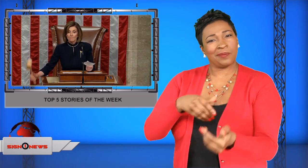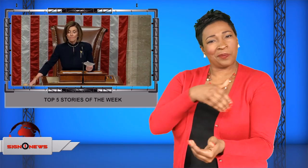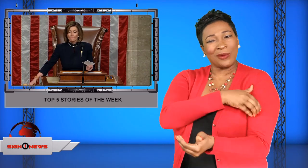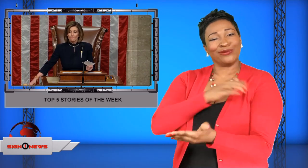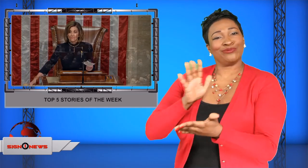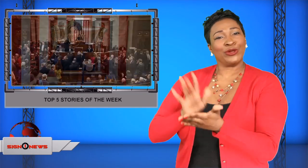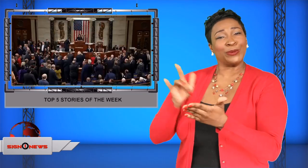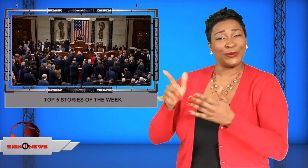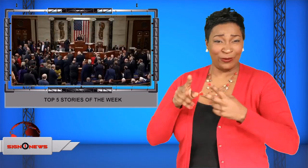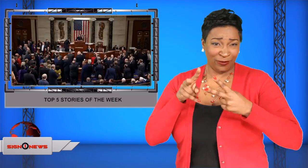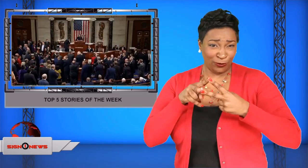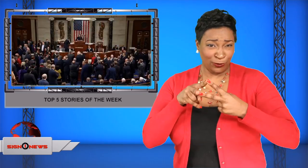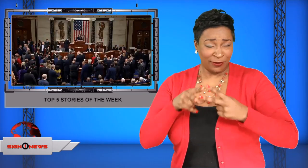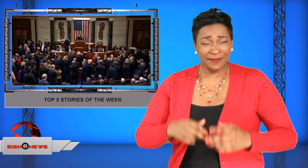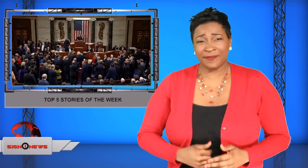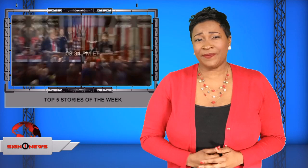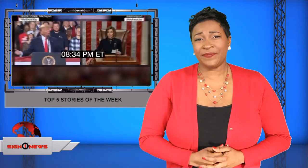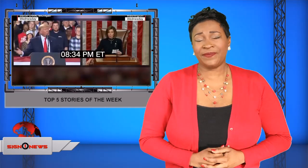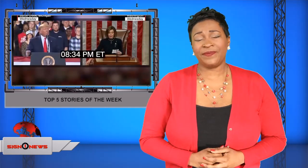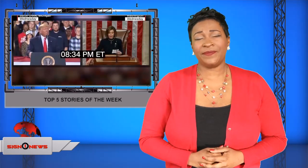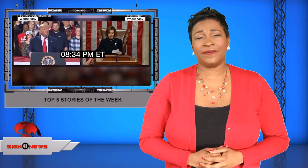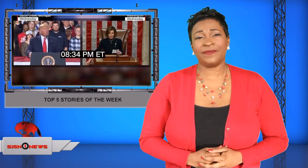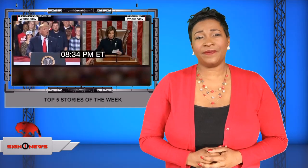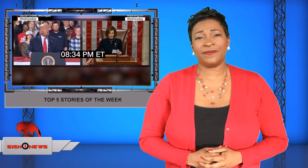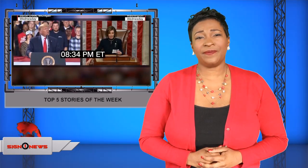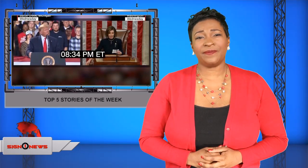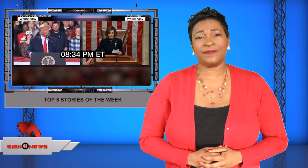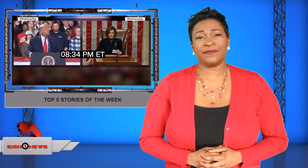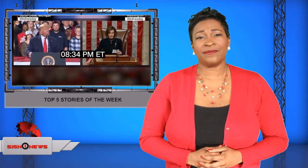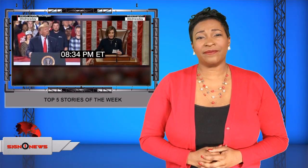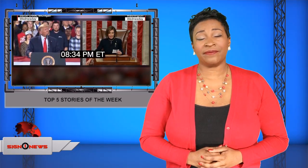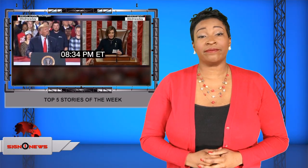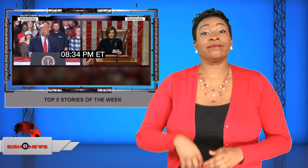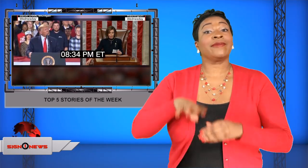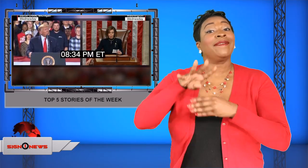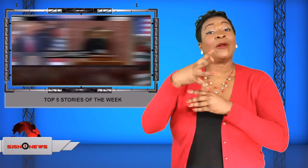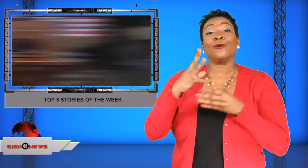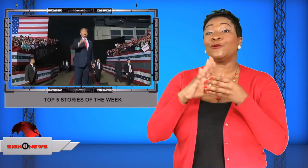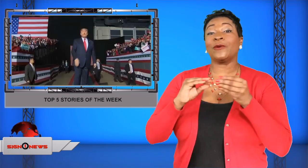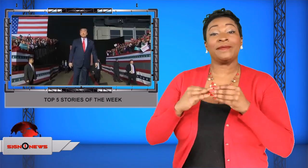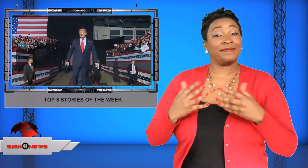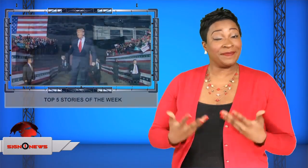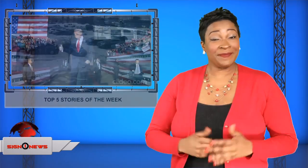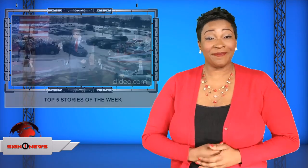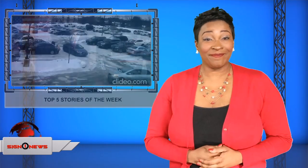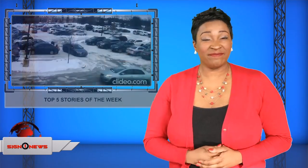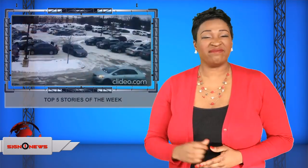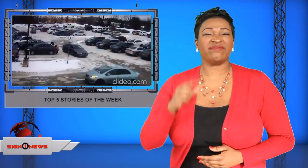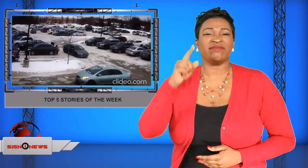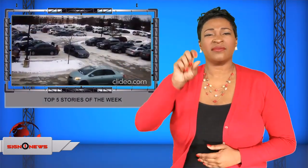abuse of power.